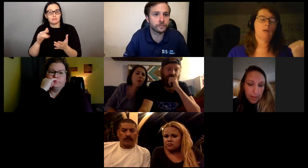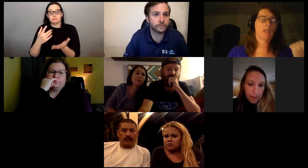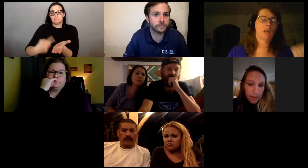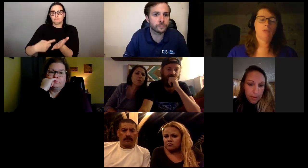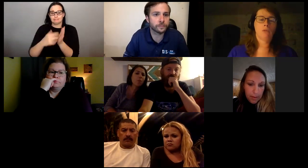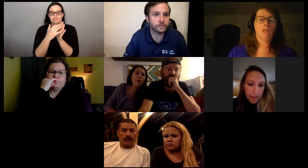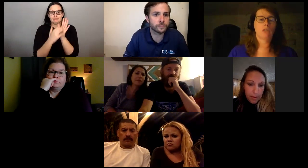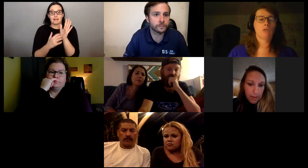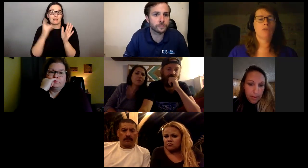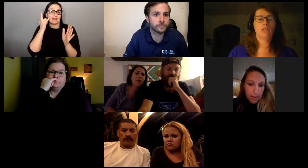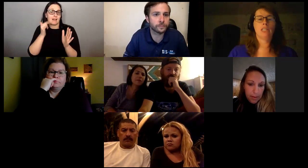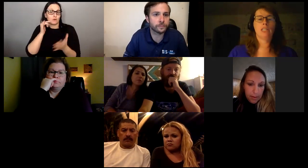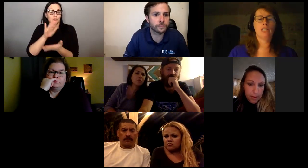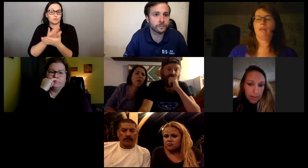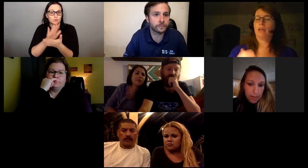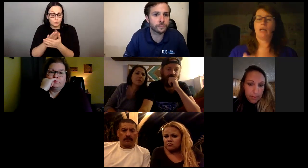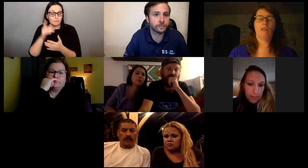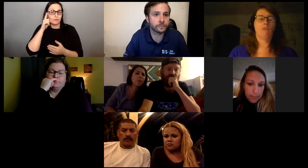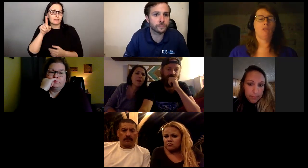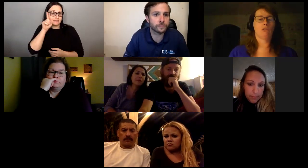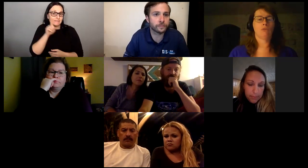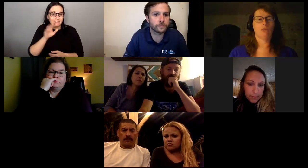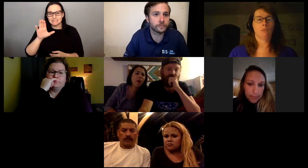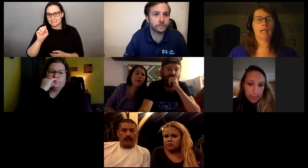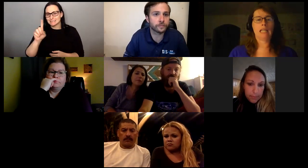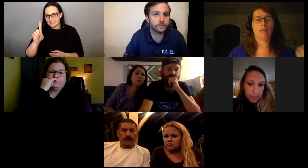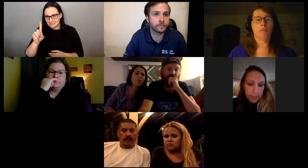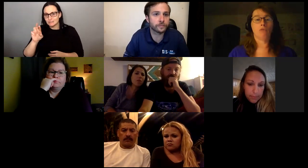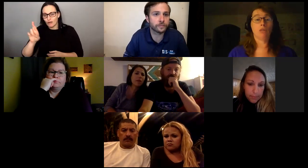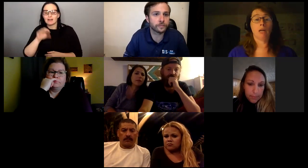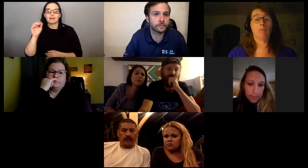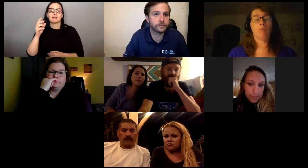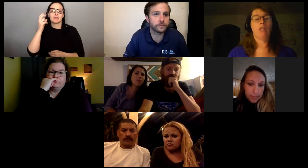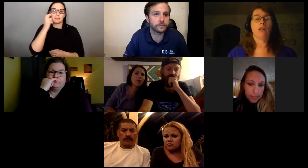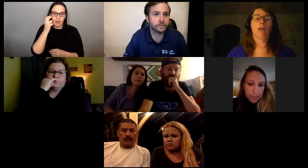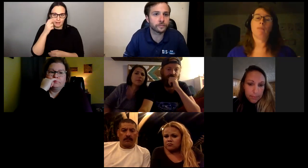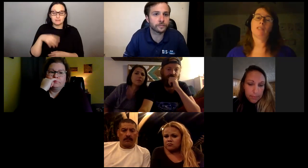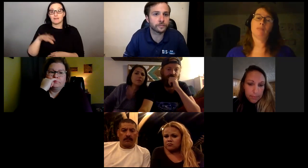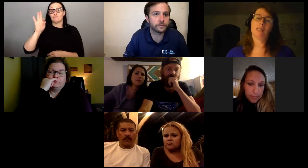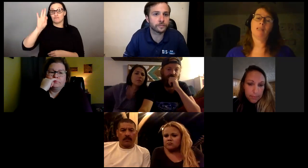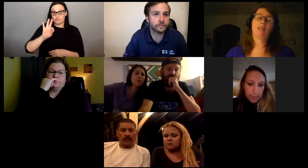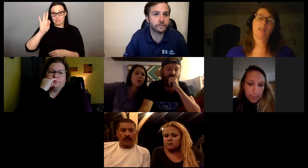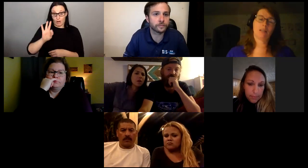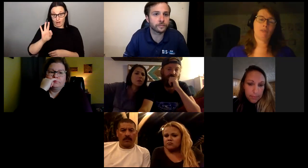california school for the deaf and california school for the blind and up in fremont